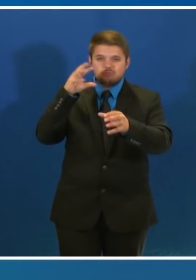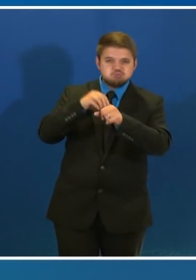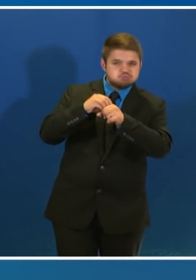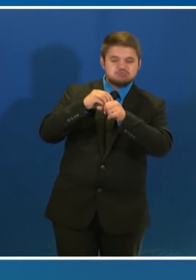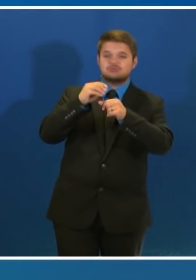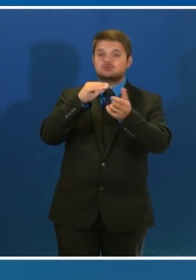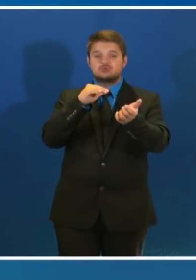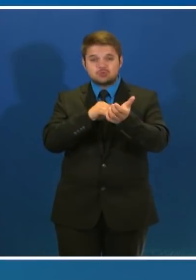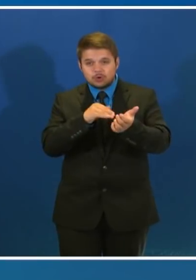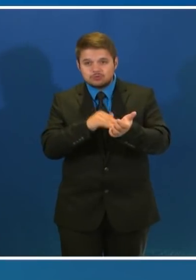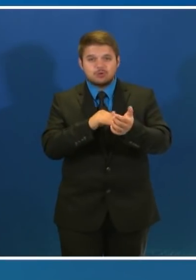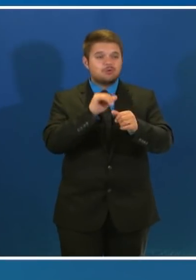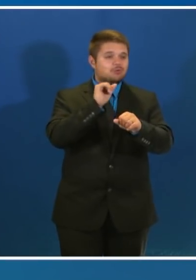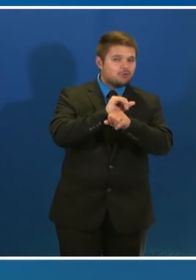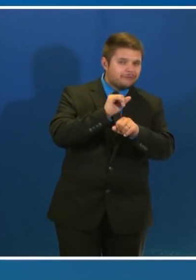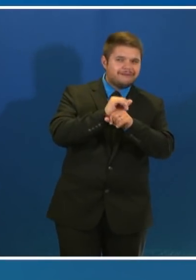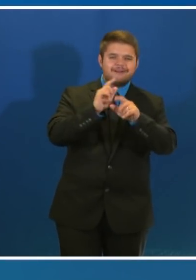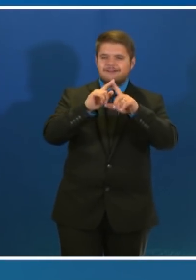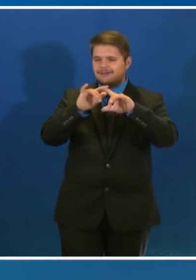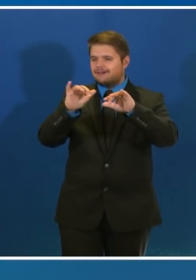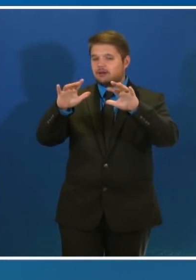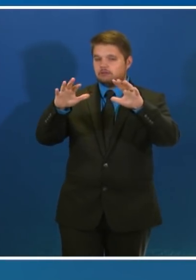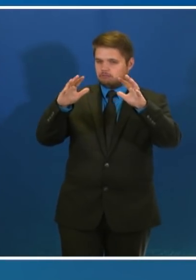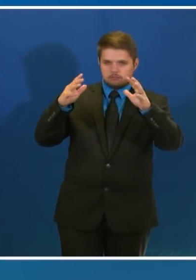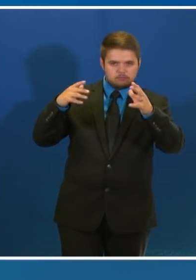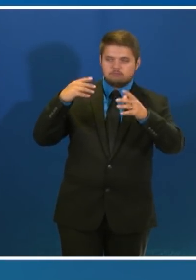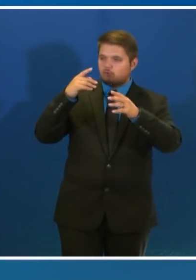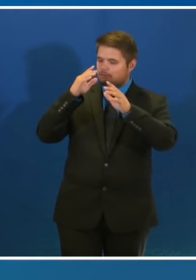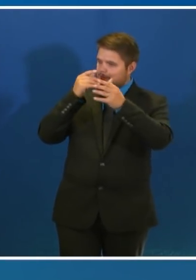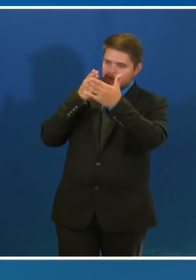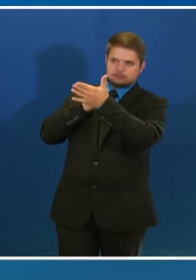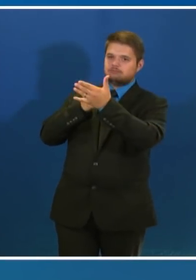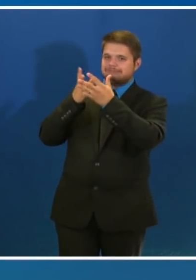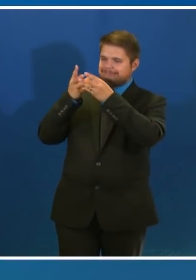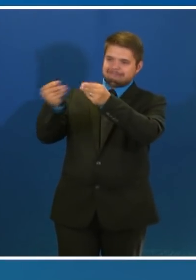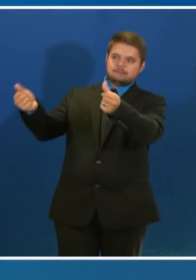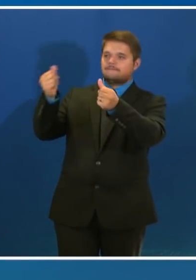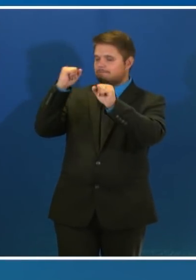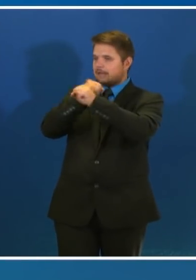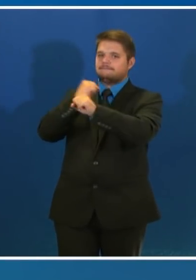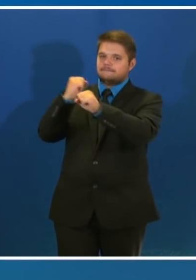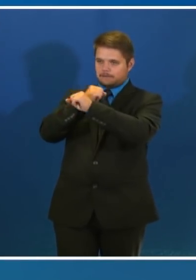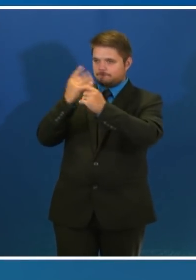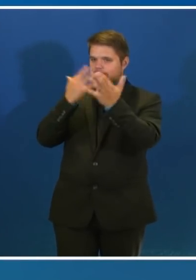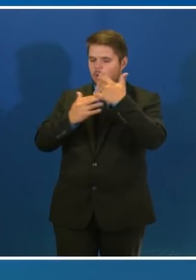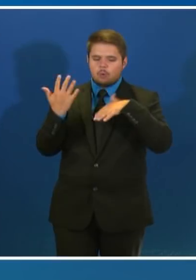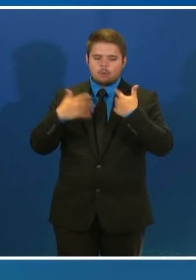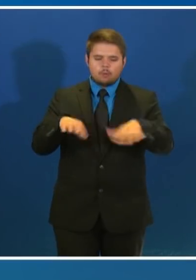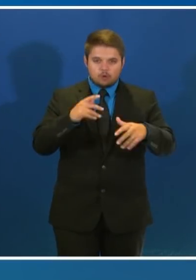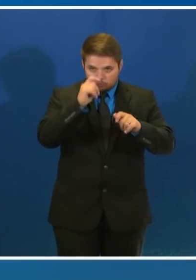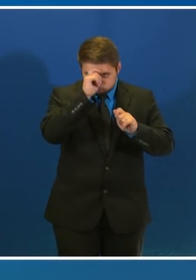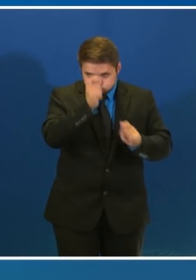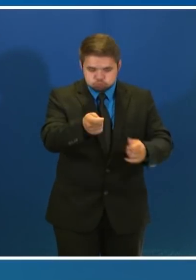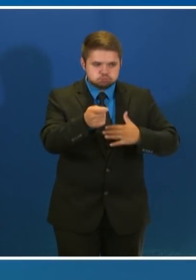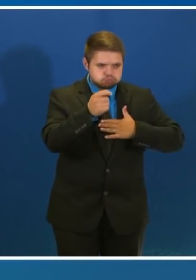The devastation has been indeed terrible for so many individuals and communities but it's